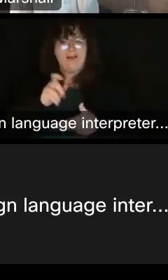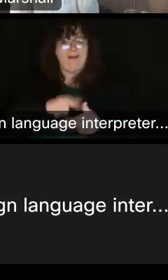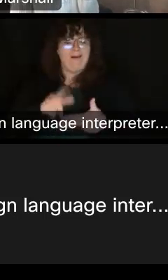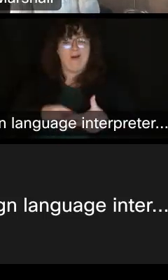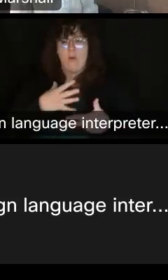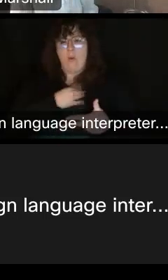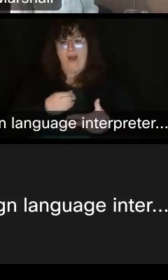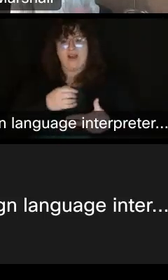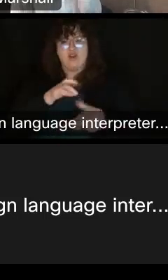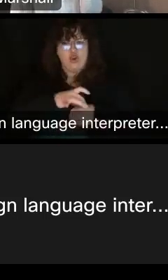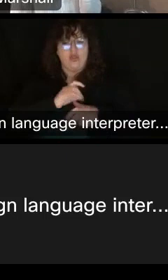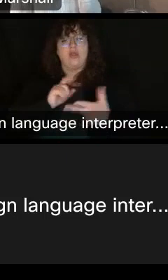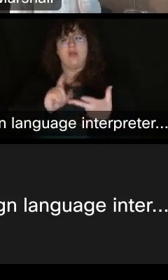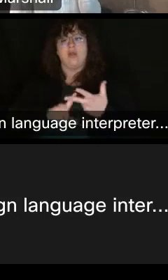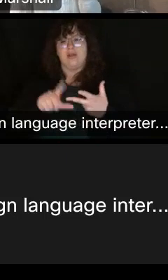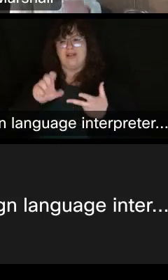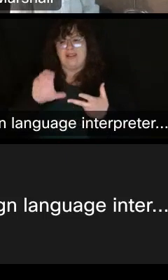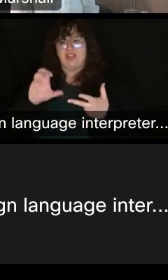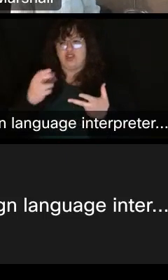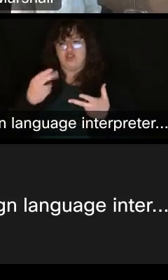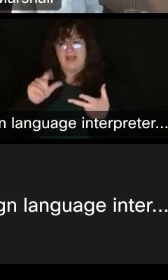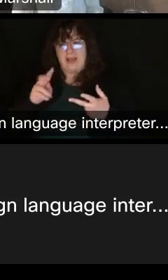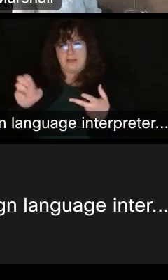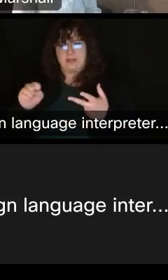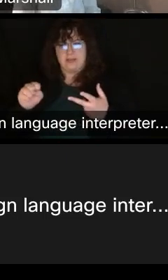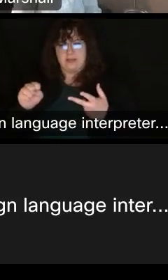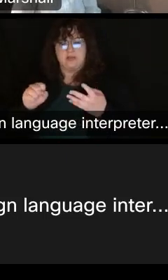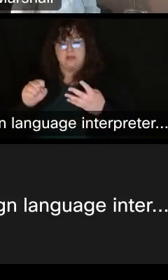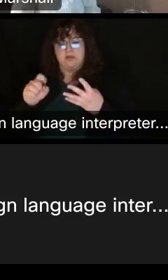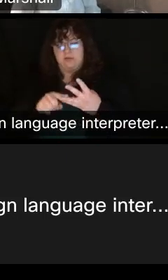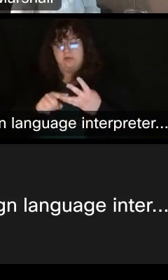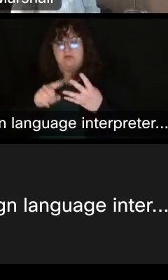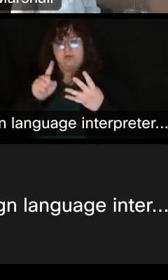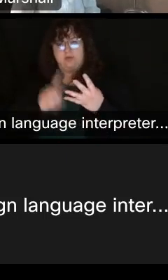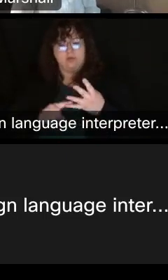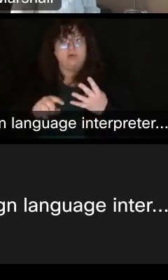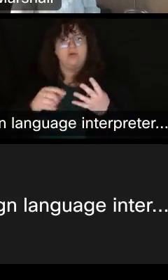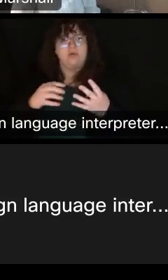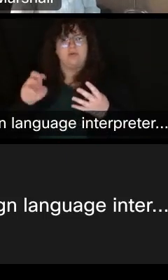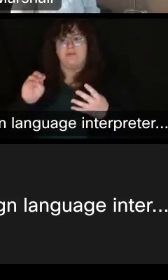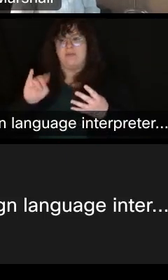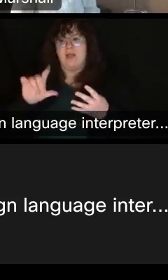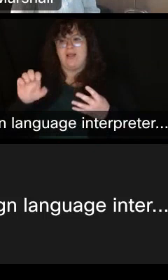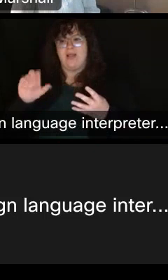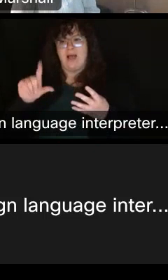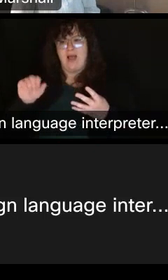Mille Lacs. Went five but I meant four. Case management agencies that contract with counties,